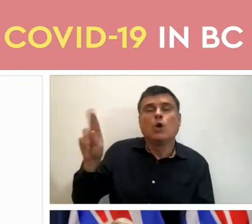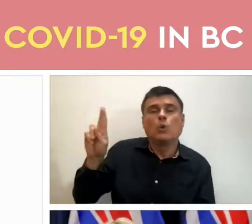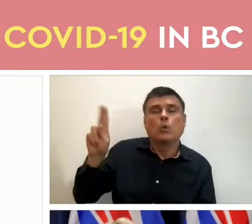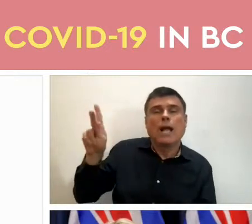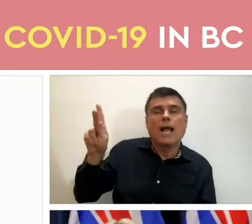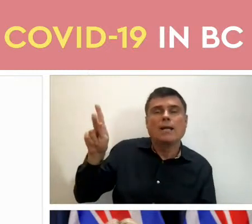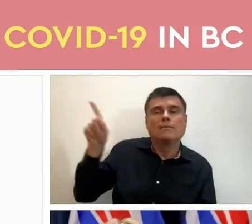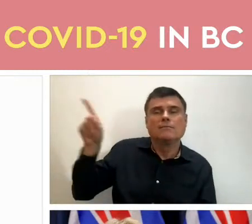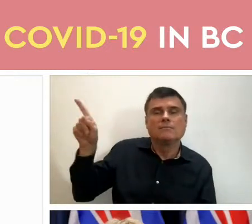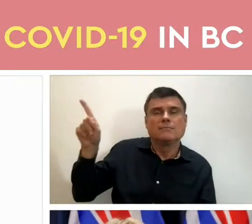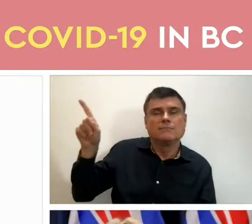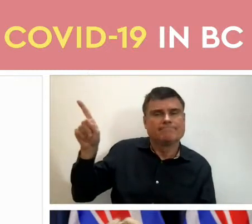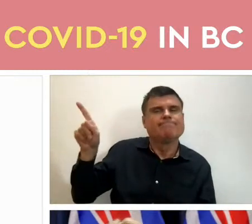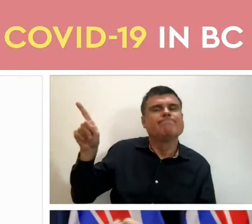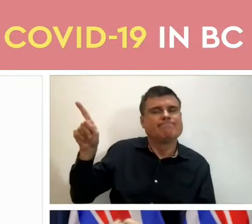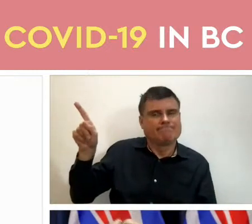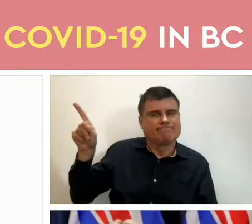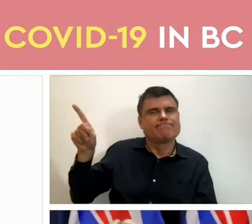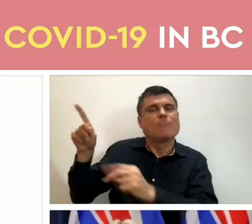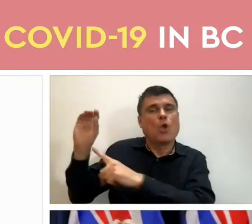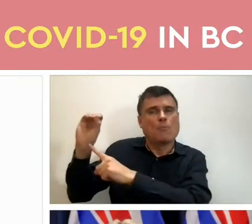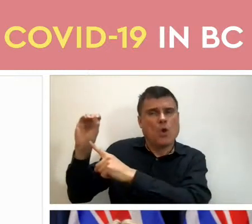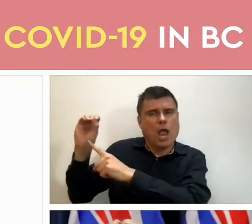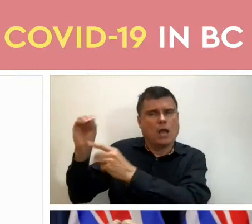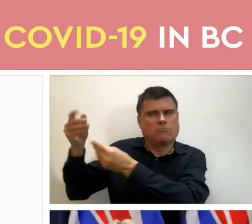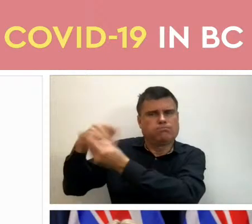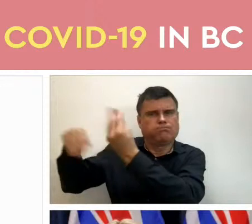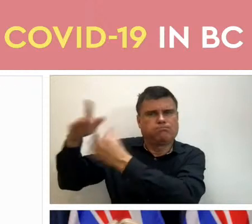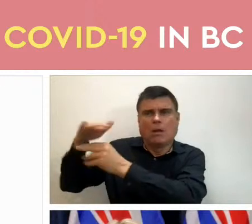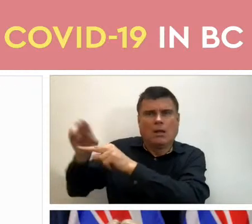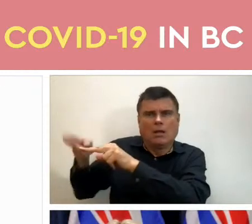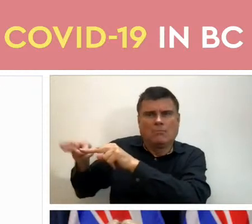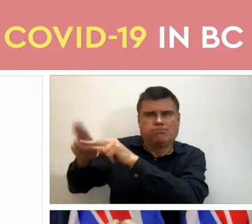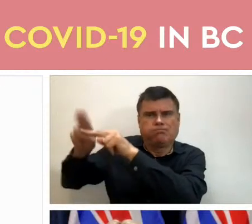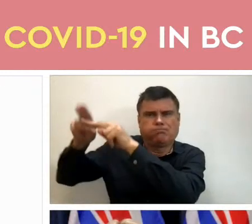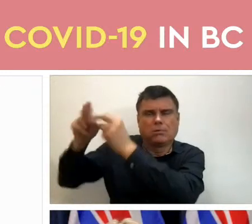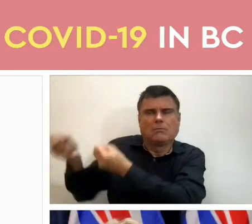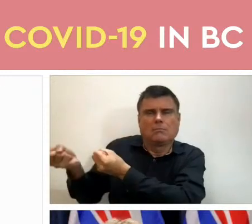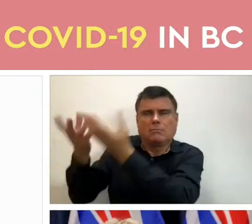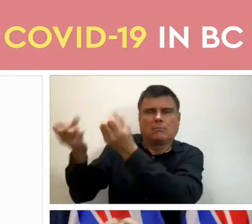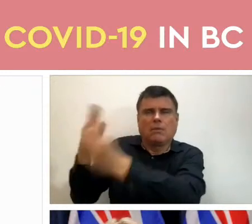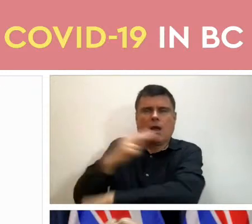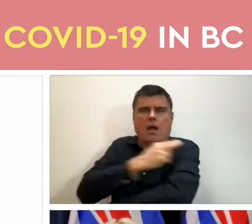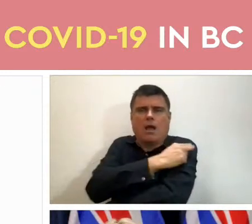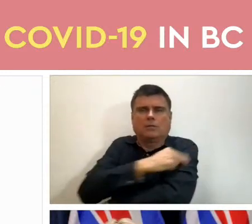And more recently and closer to home we have seen this as well in Quebec which is very